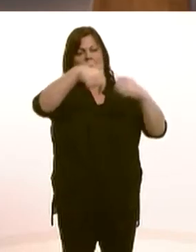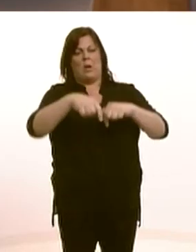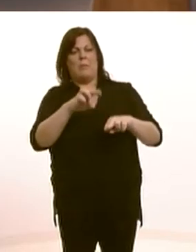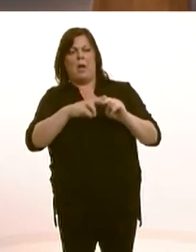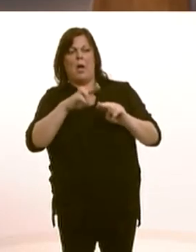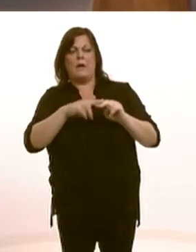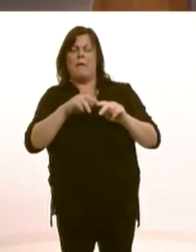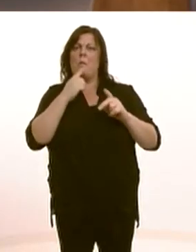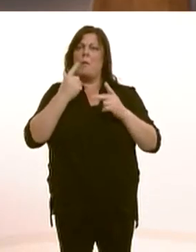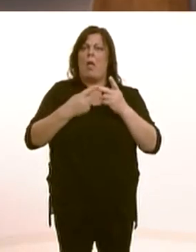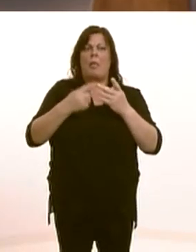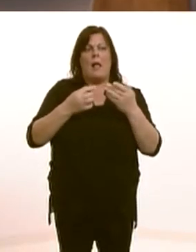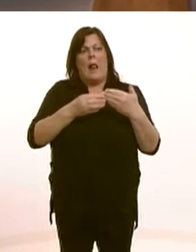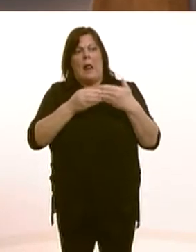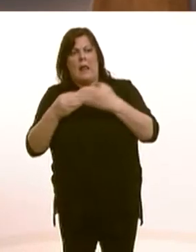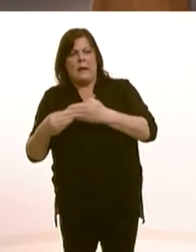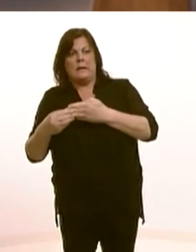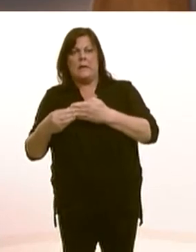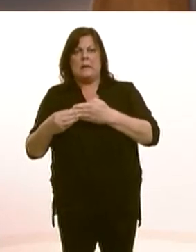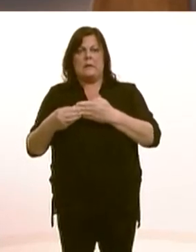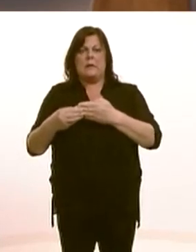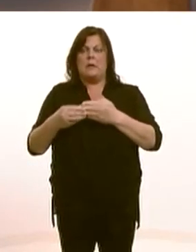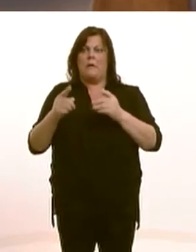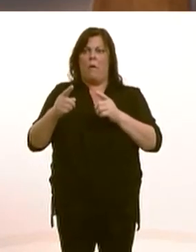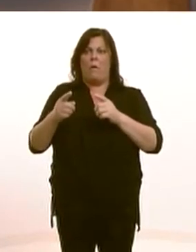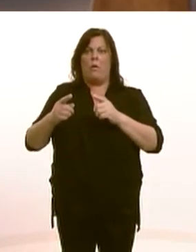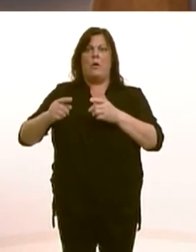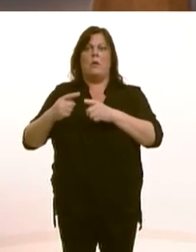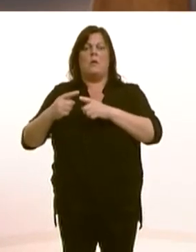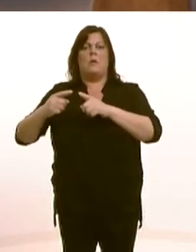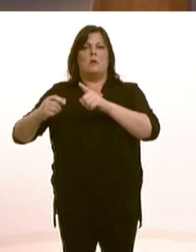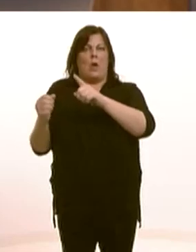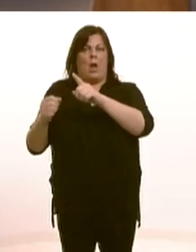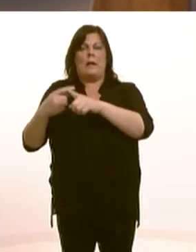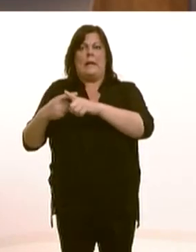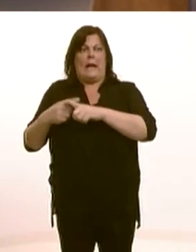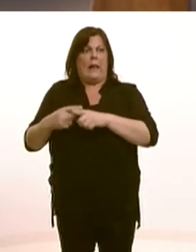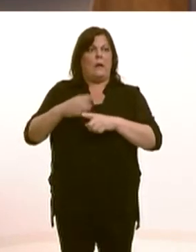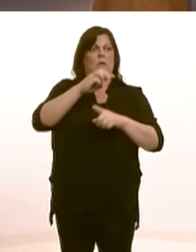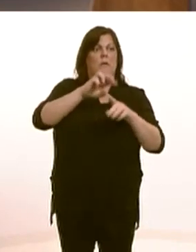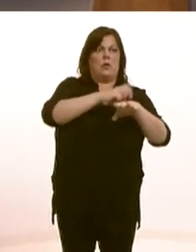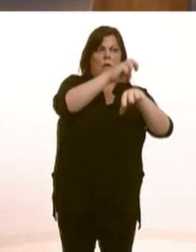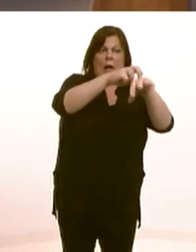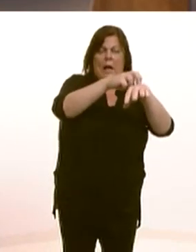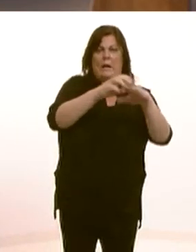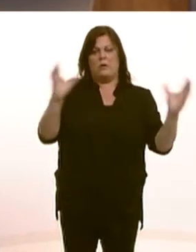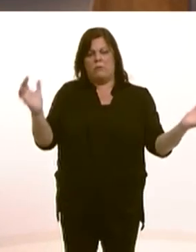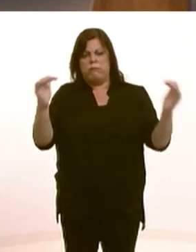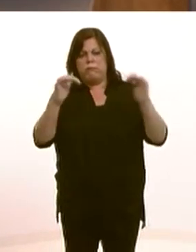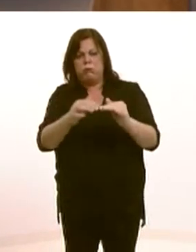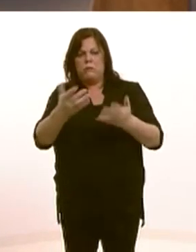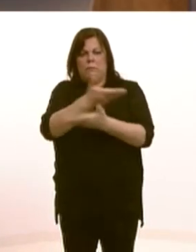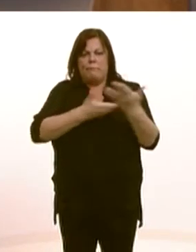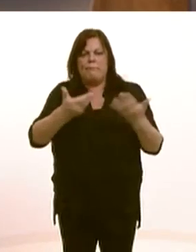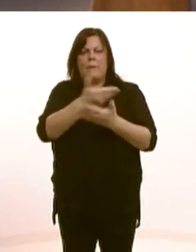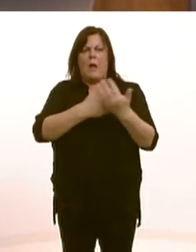the Crown dependencies and, indeed, the Republic of Ireland, to start to fashion a response, and thereís been constant contact on a ministerial level.